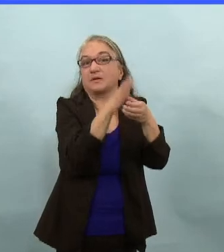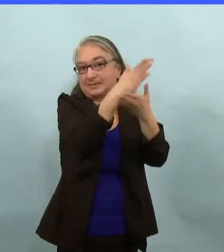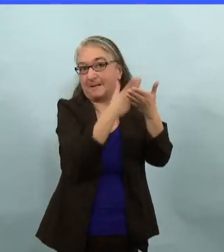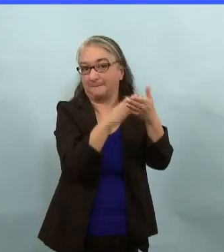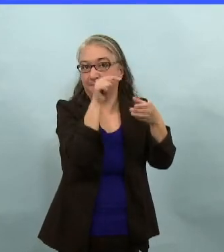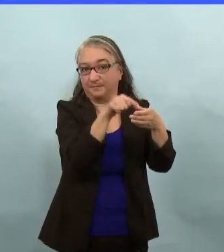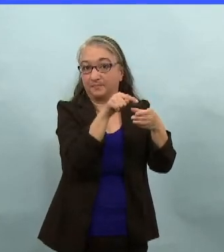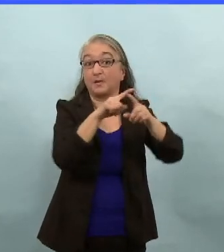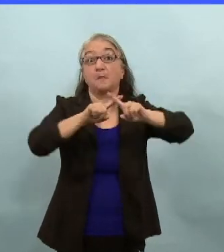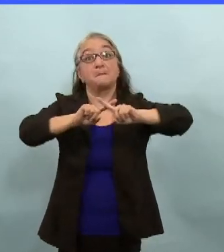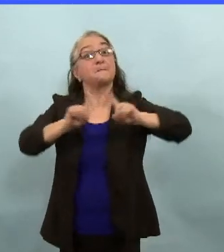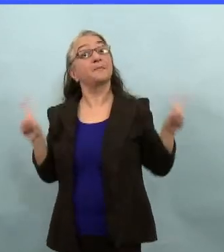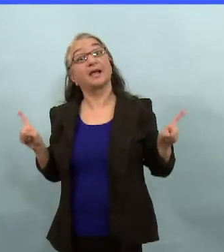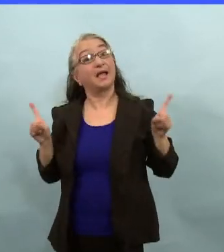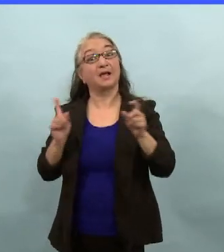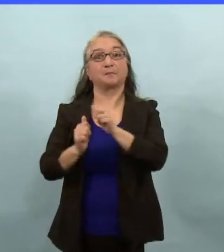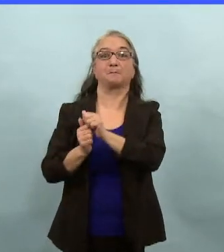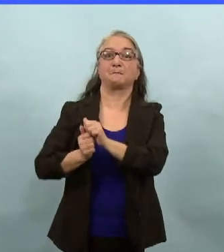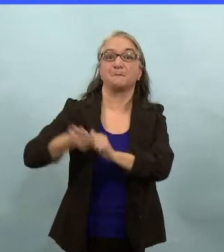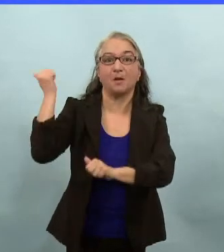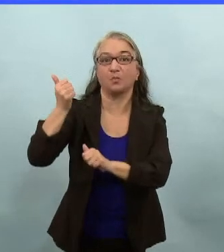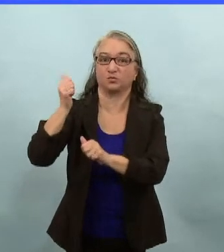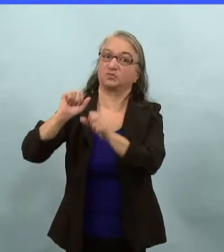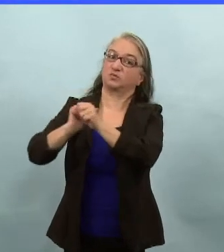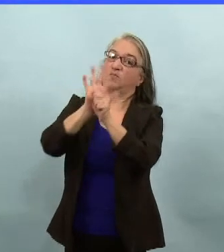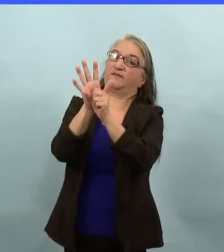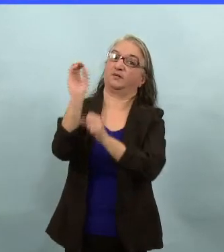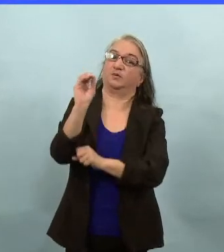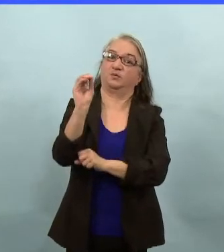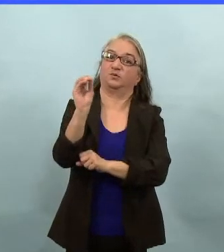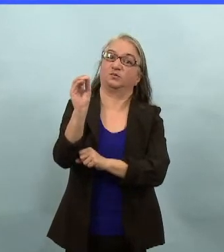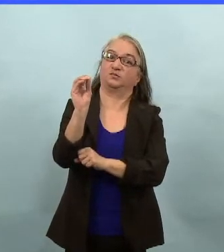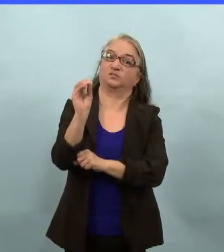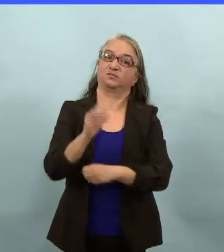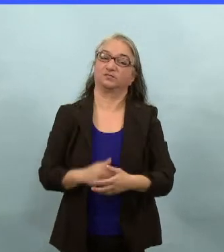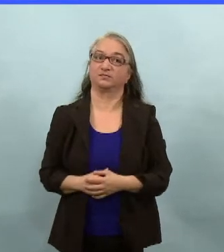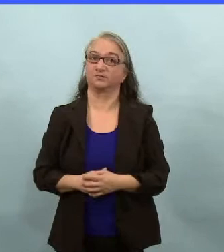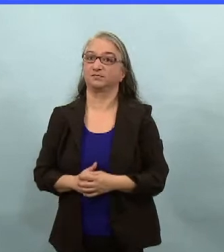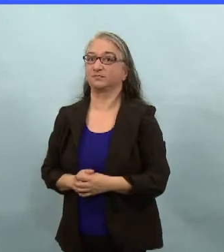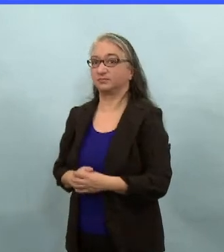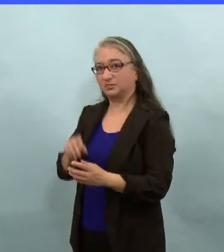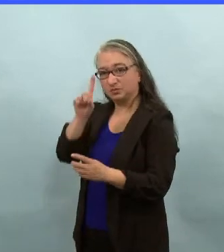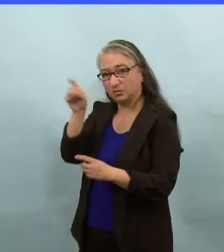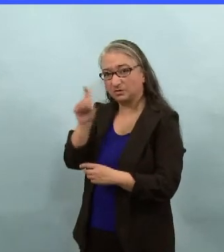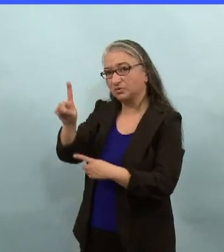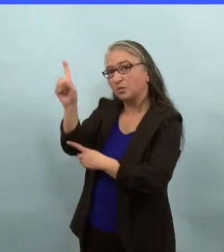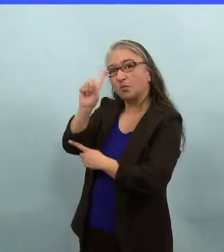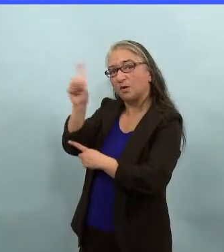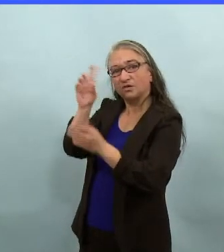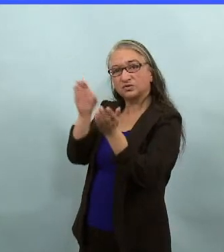dominant strain in all of our regions where is dr russon why haven't we seen him for so long he was